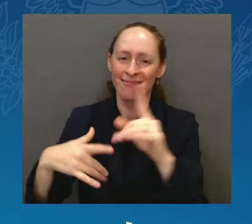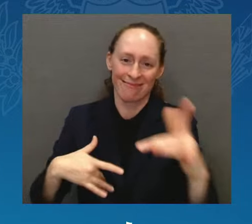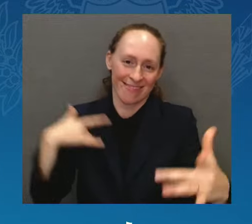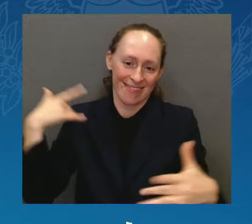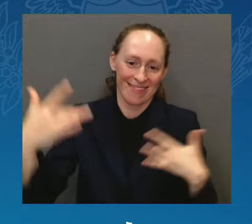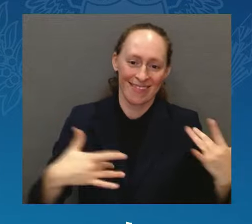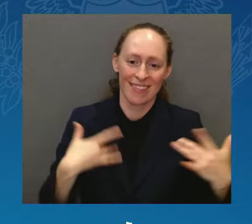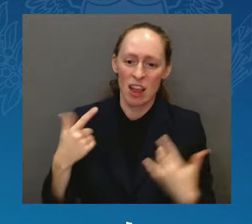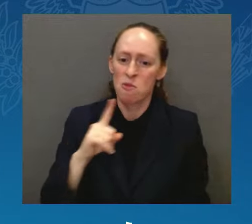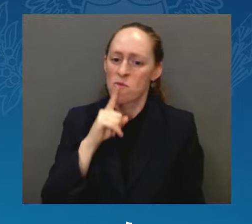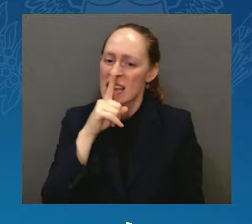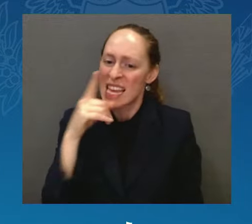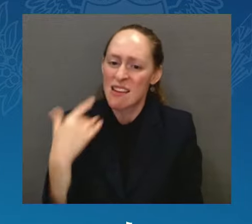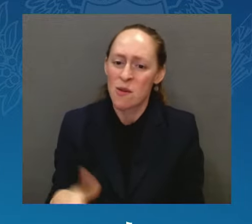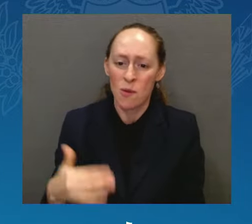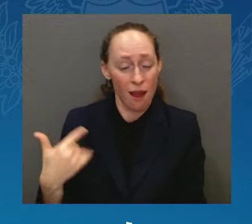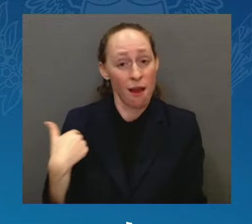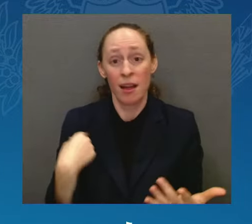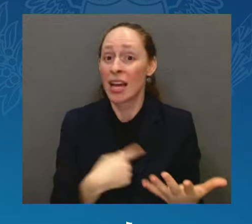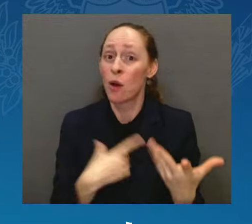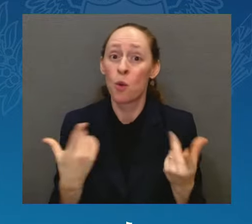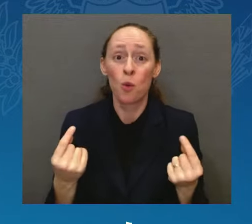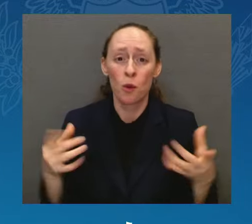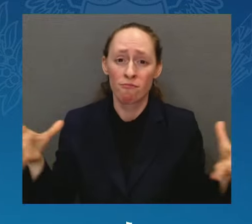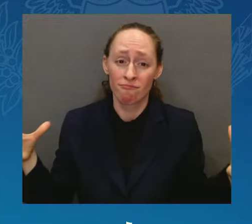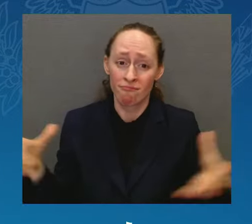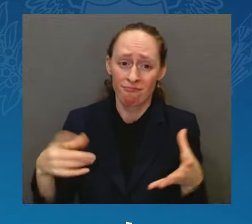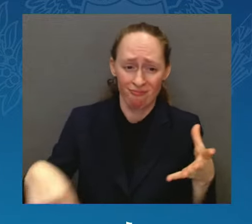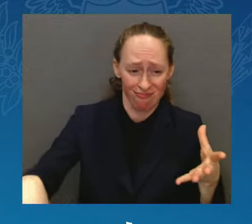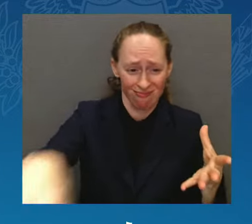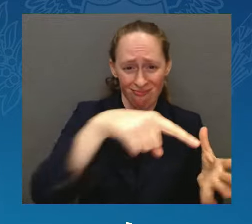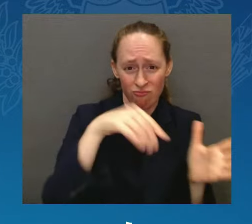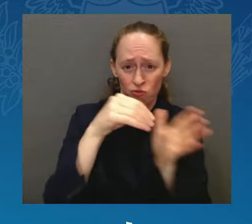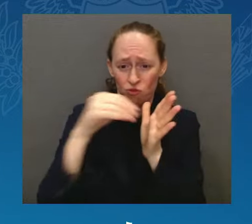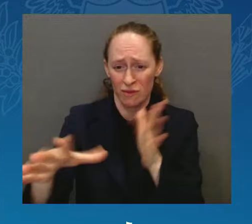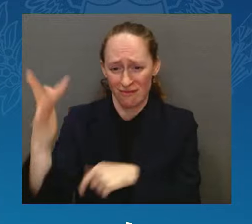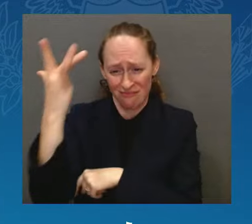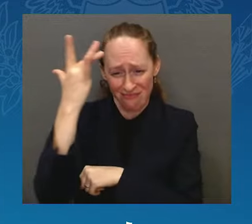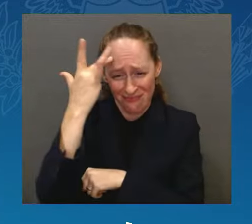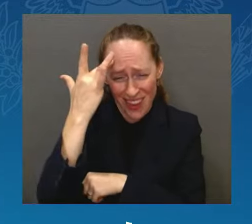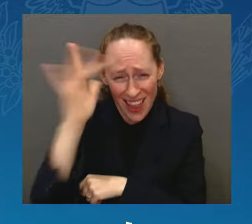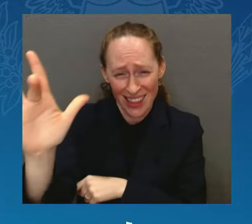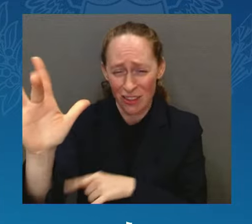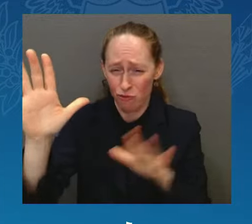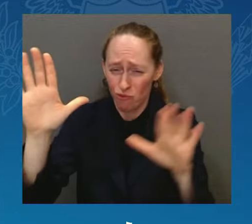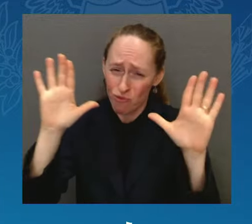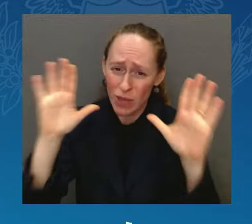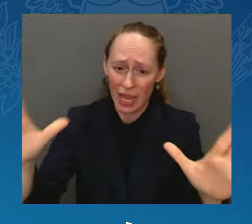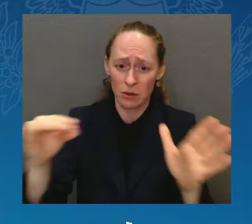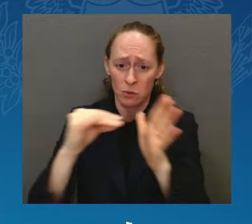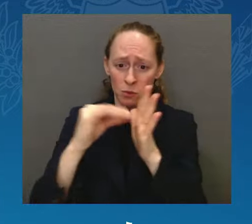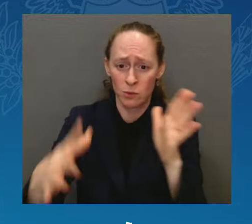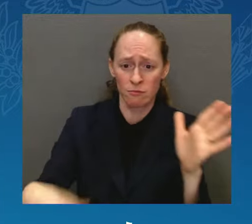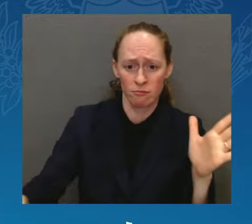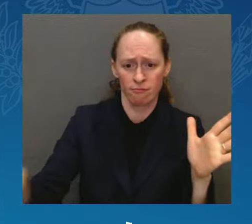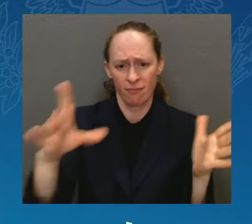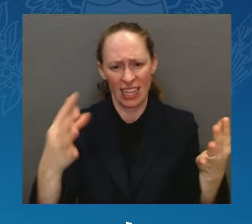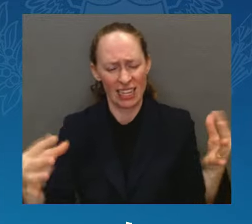and brightest on the importance of, of course, defending our hard-fought, hard-won freedoms. Just yesterday, in fact,